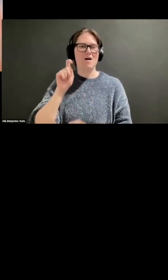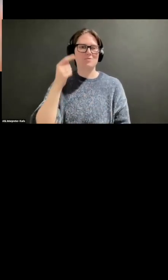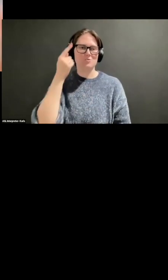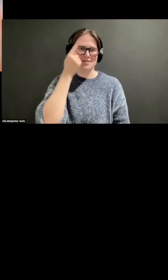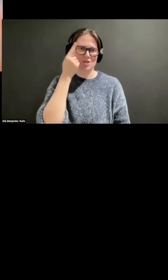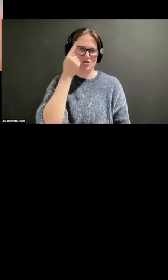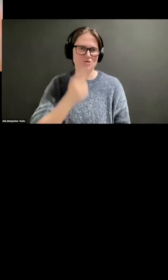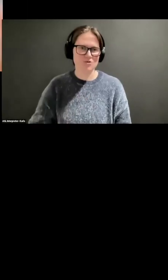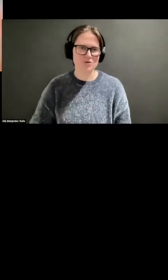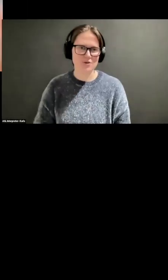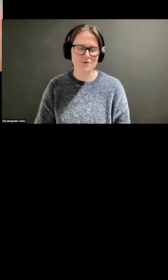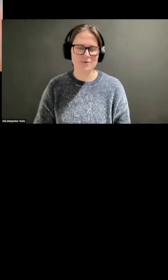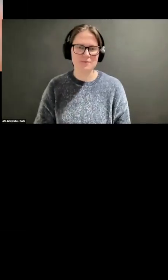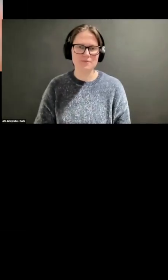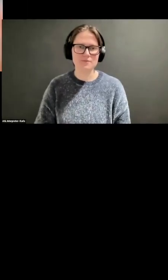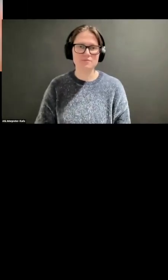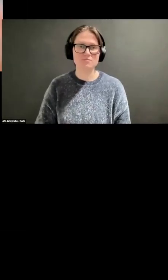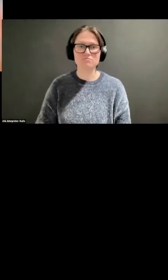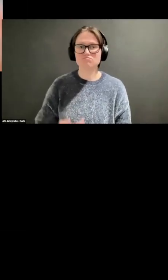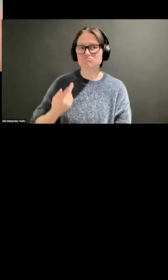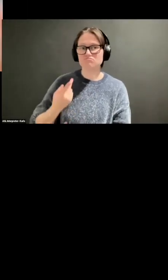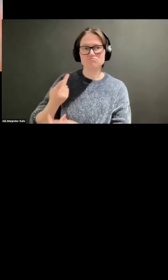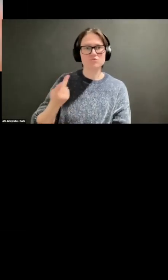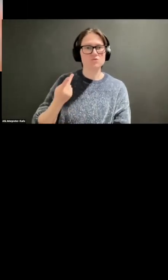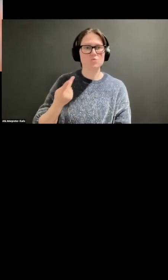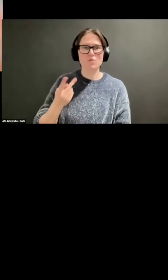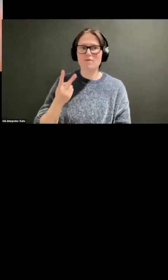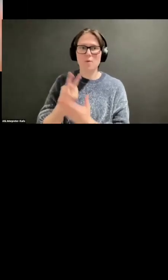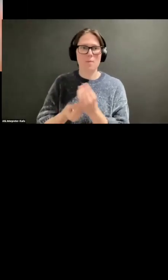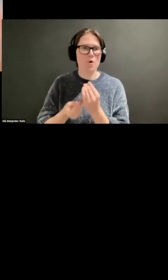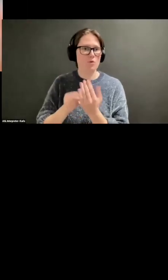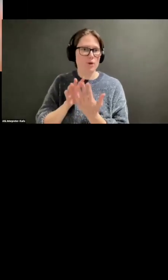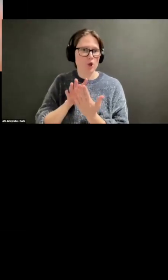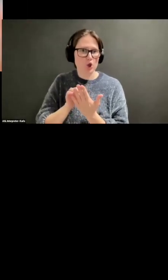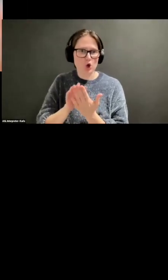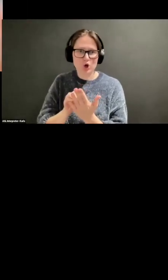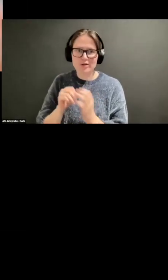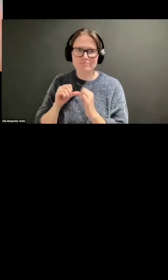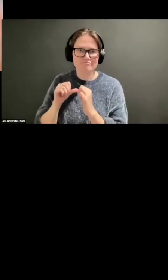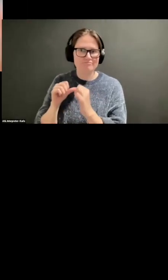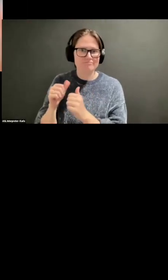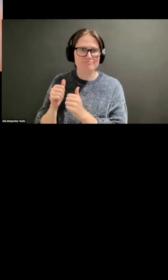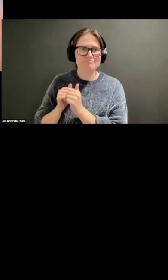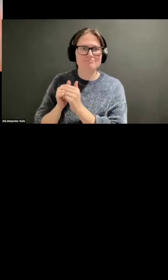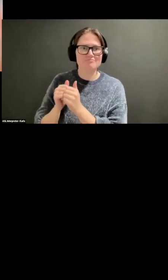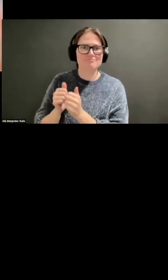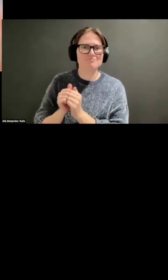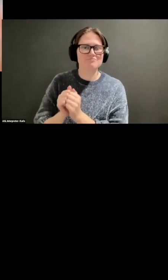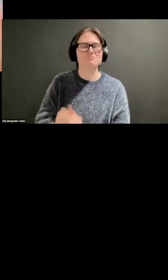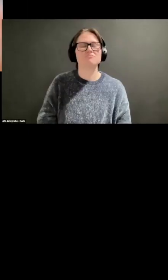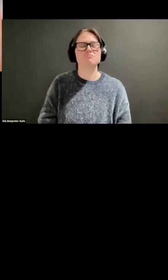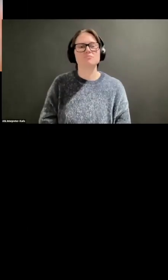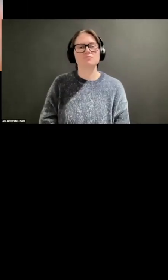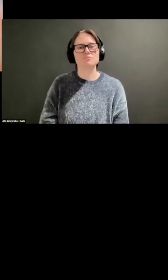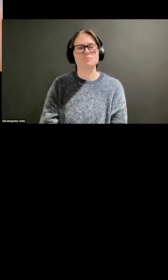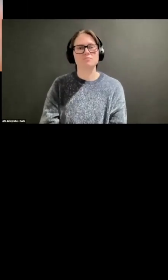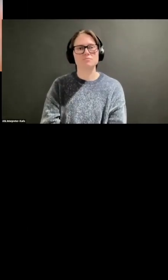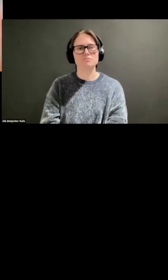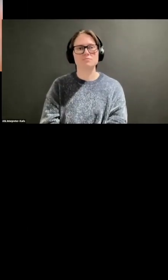both been learning along the way, you know, because, your life experience is going to be different.